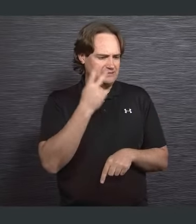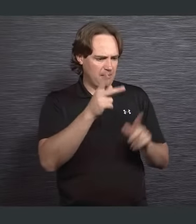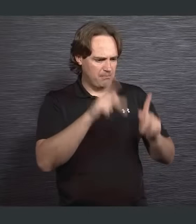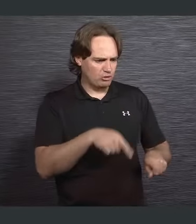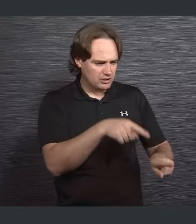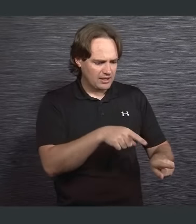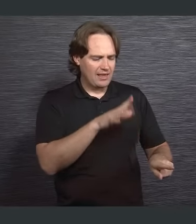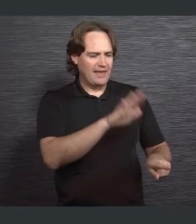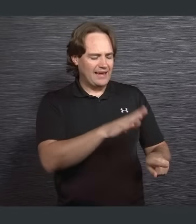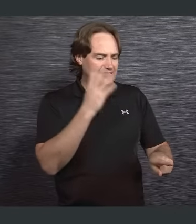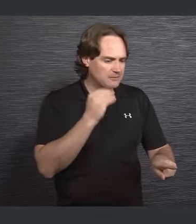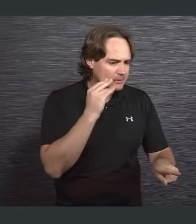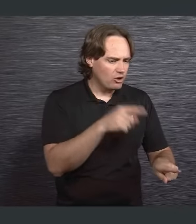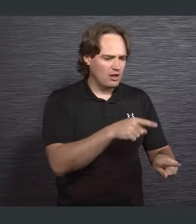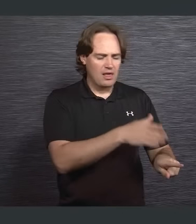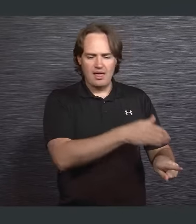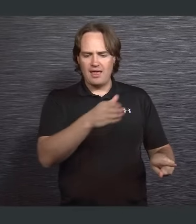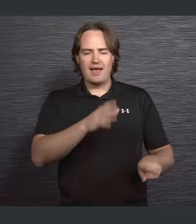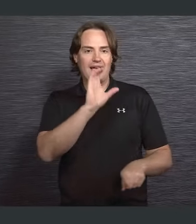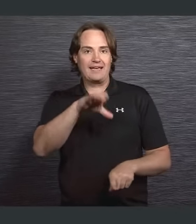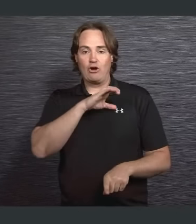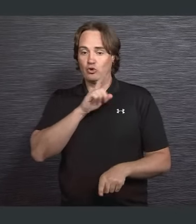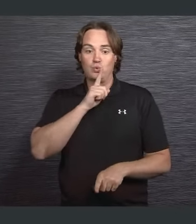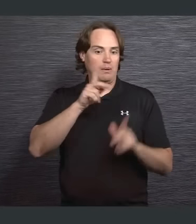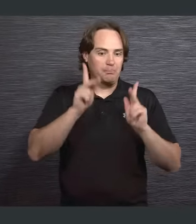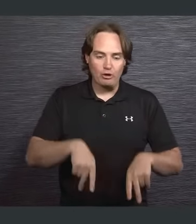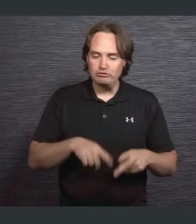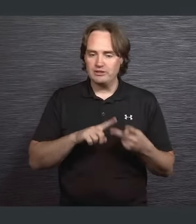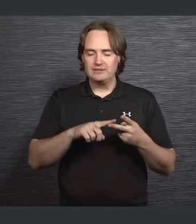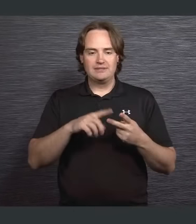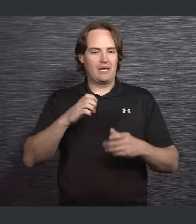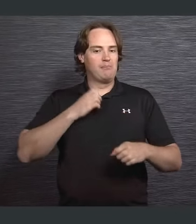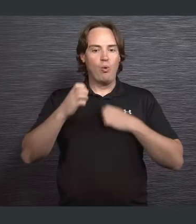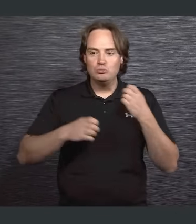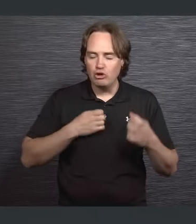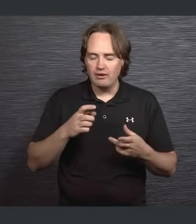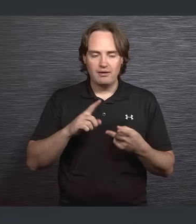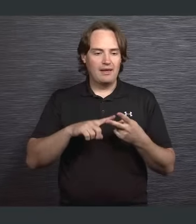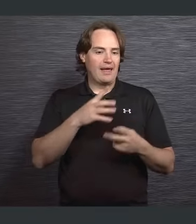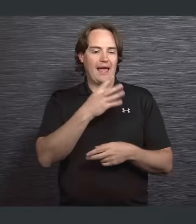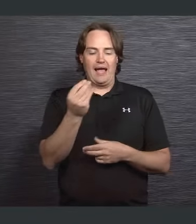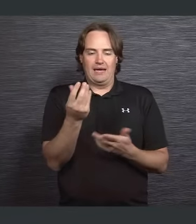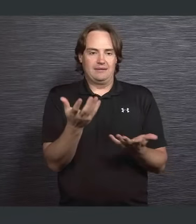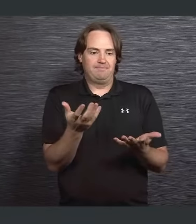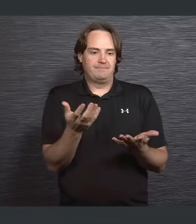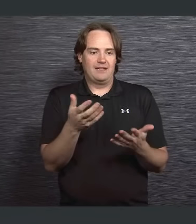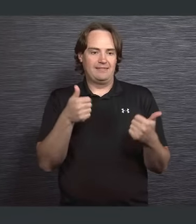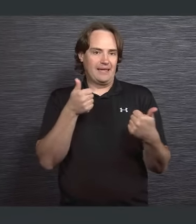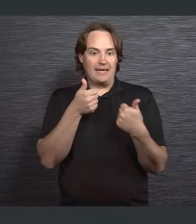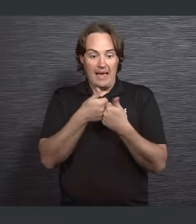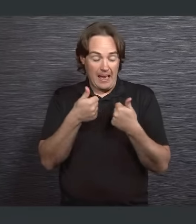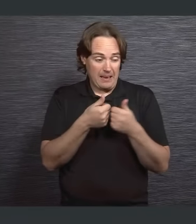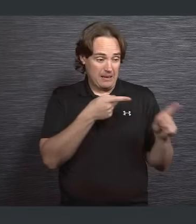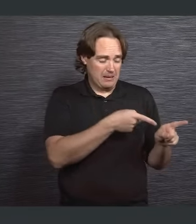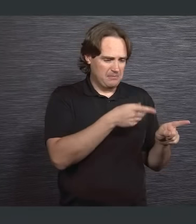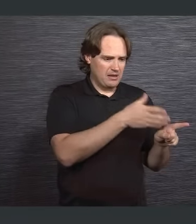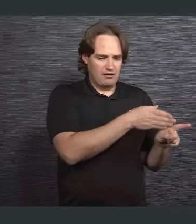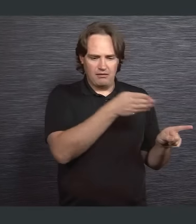the character was a real person, it was a super emotional story. And the game itself is interwoven in a way that I couldn't believe.